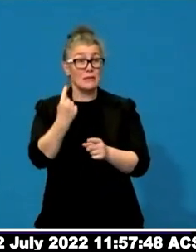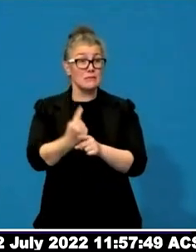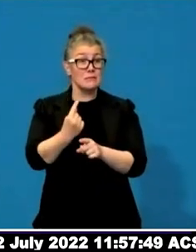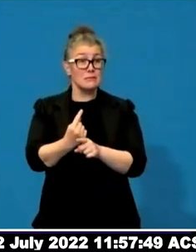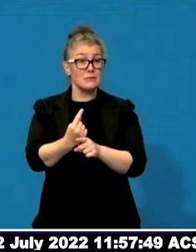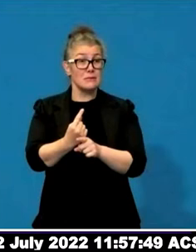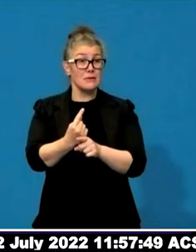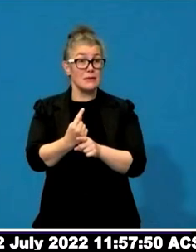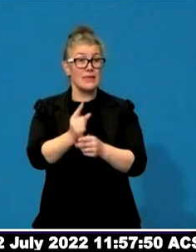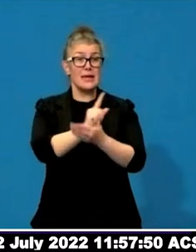You go ahead.